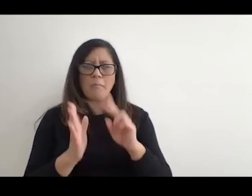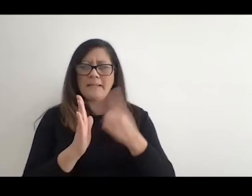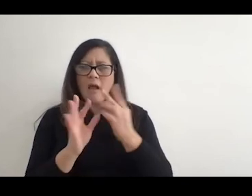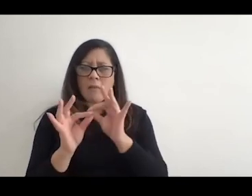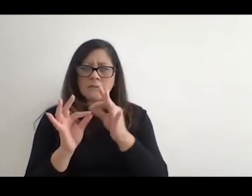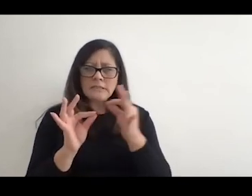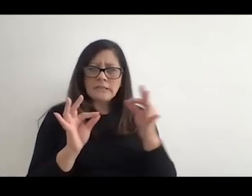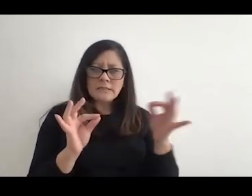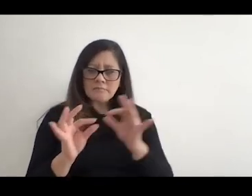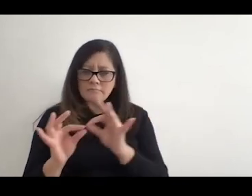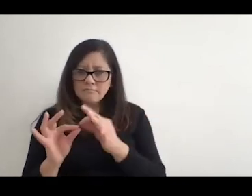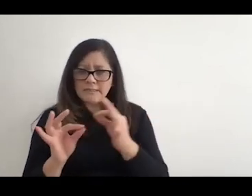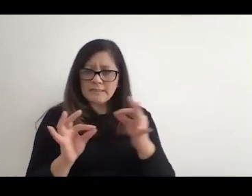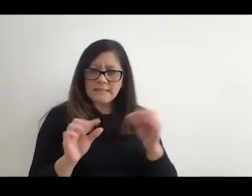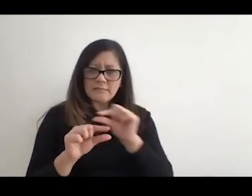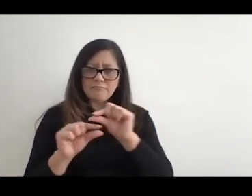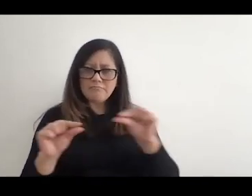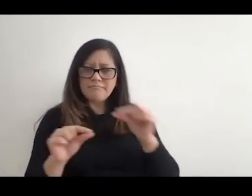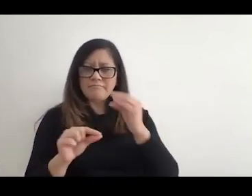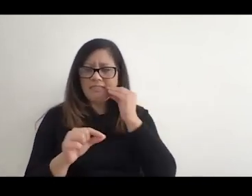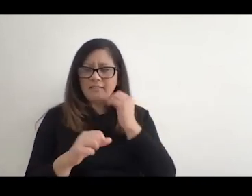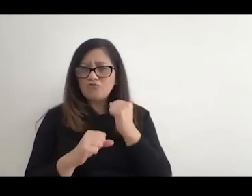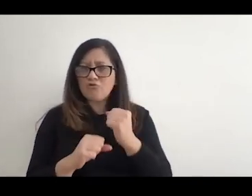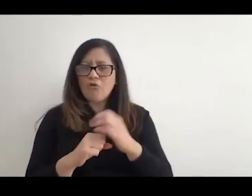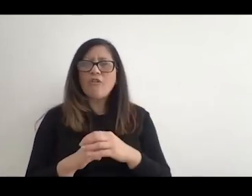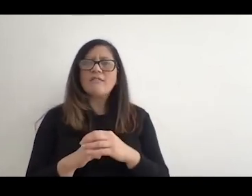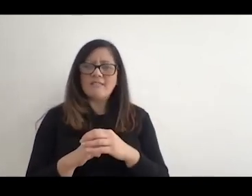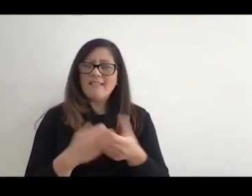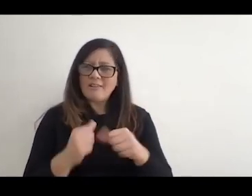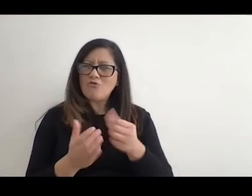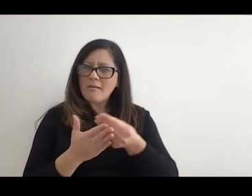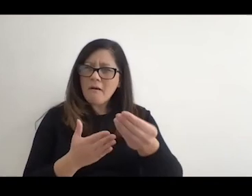I pay attention to because if I put my client in something that they're going to,